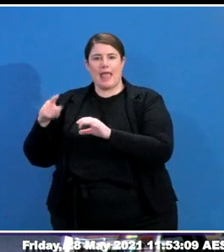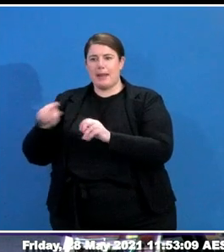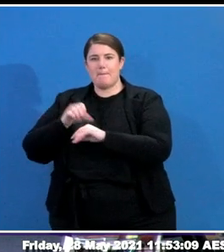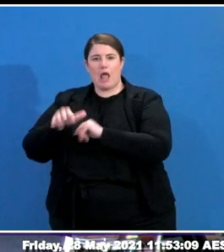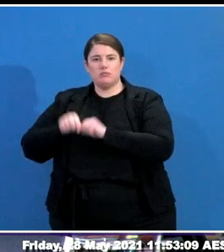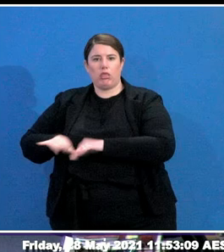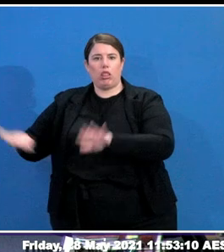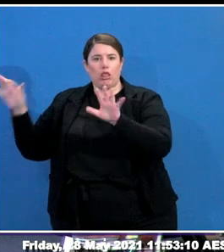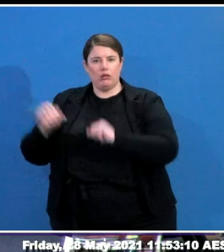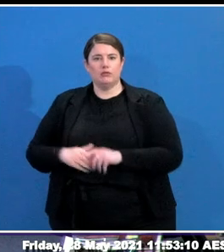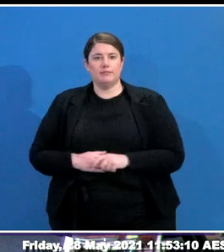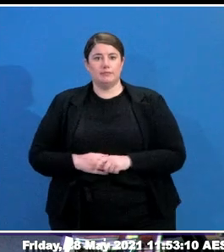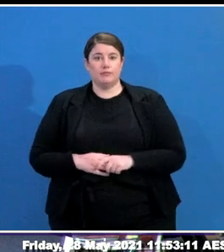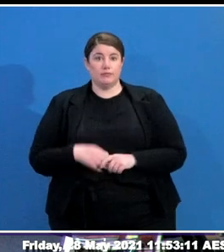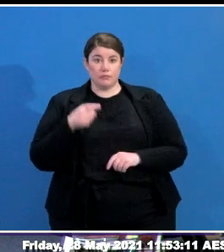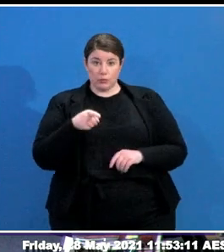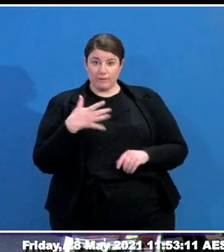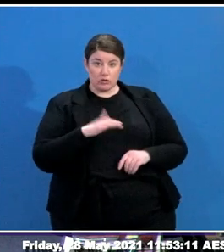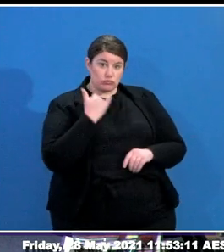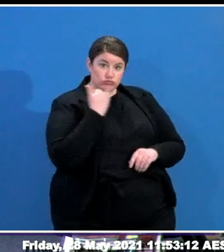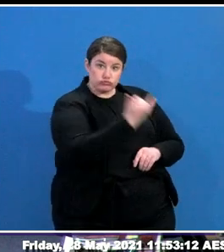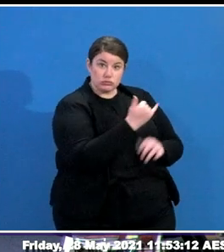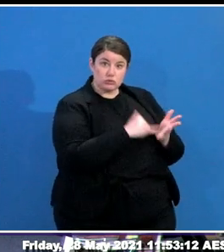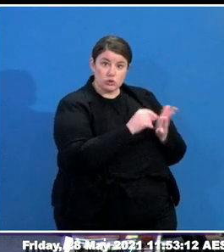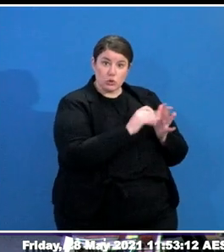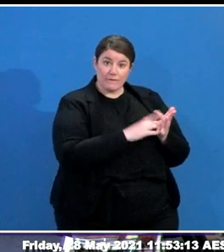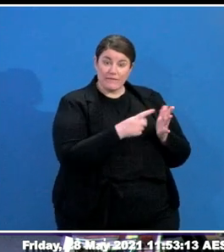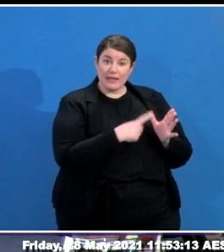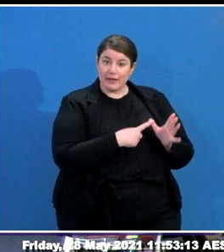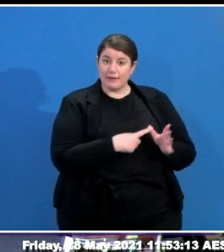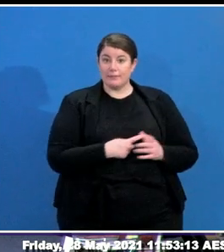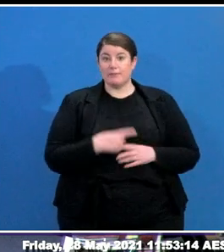Did you speak to Sophia or attempt to speak to her? No, I wouldn't do that.